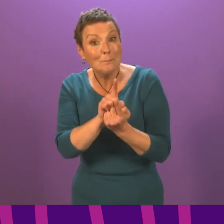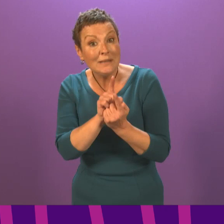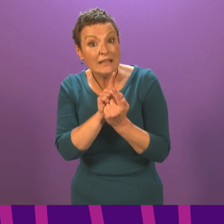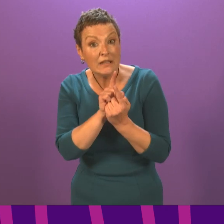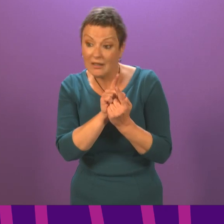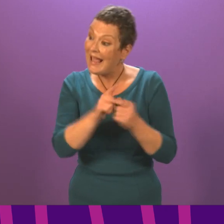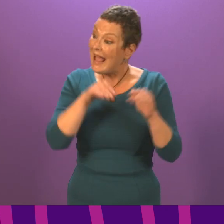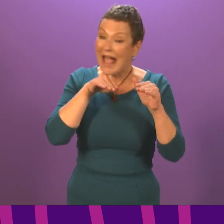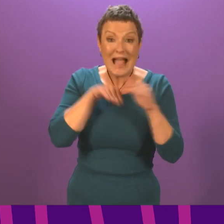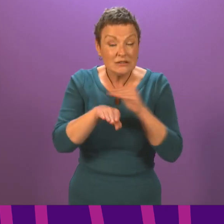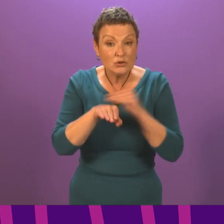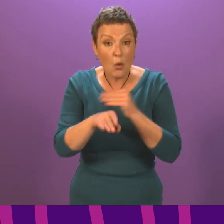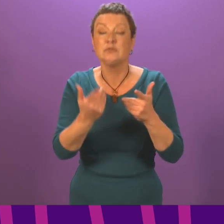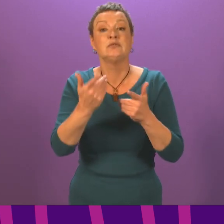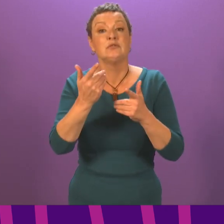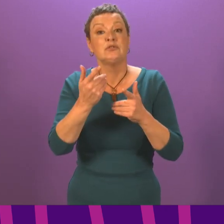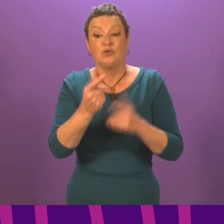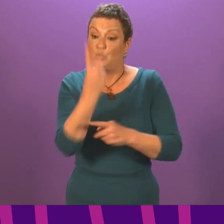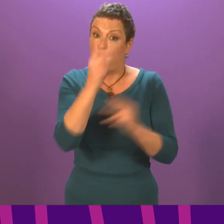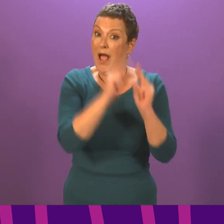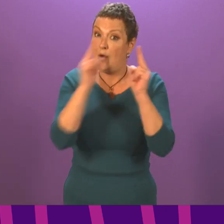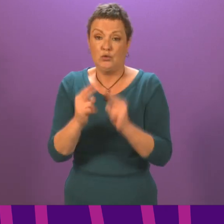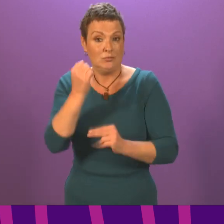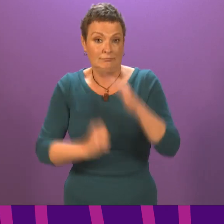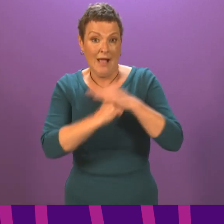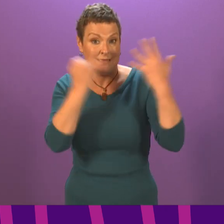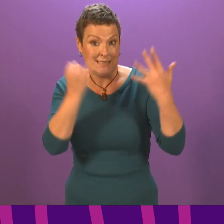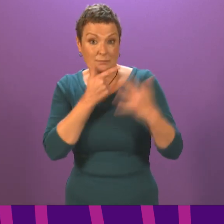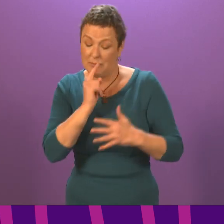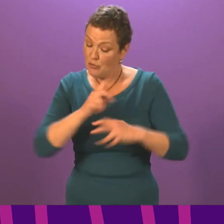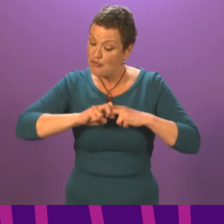to the limit of six people from a maximum of two households. Travel restrictions continue